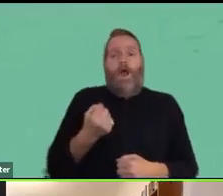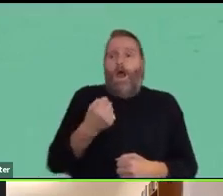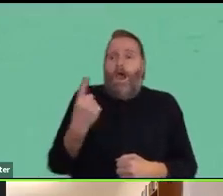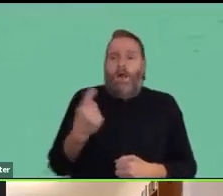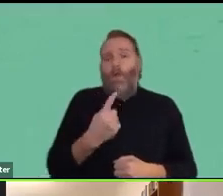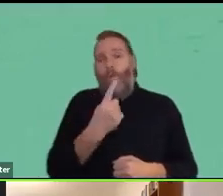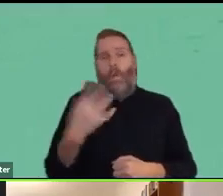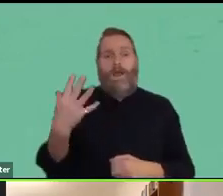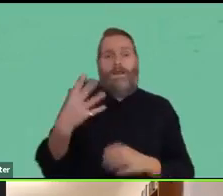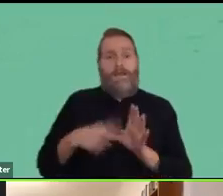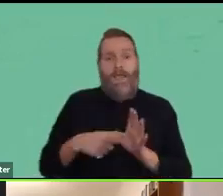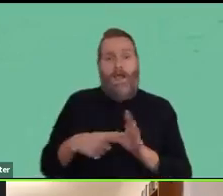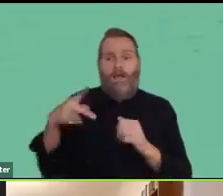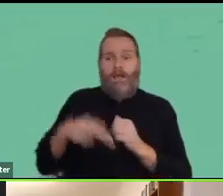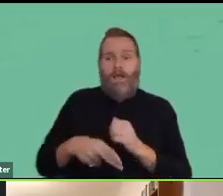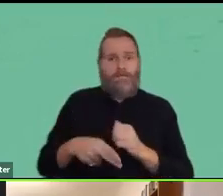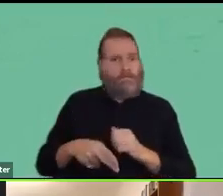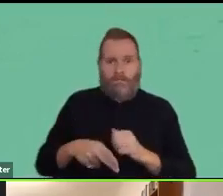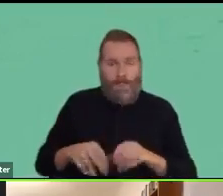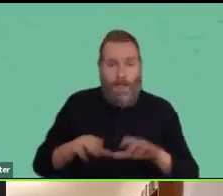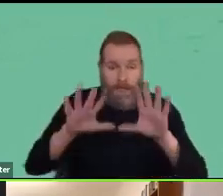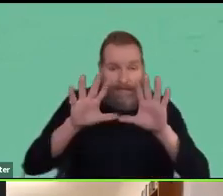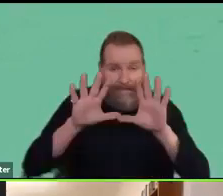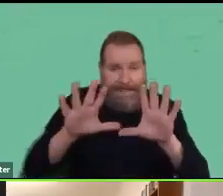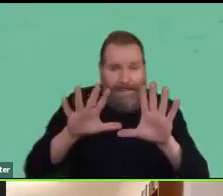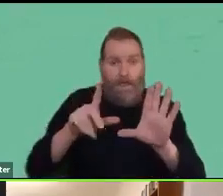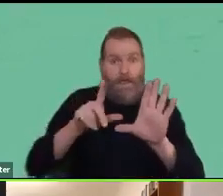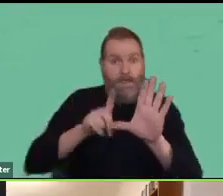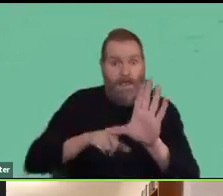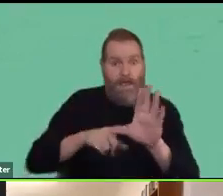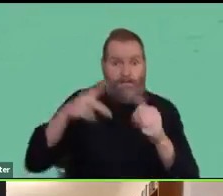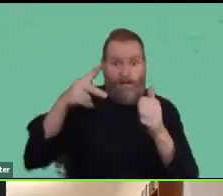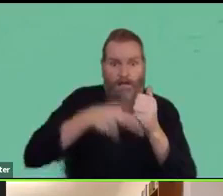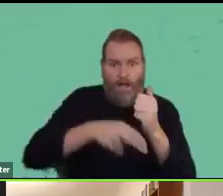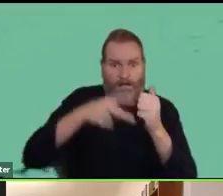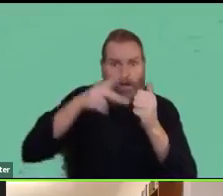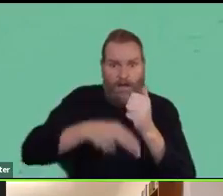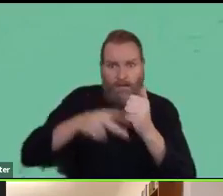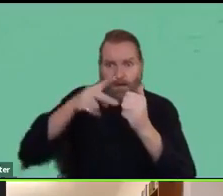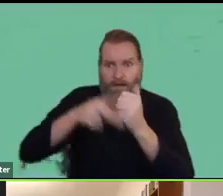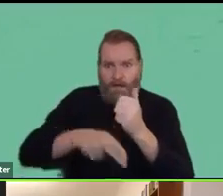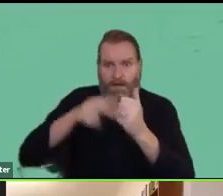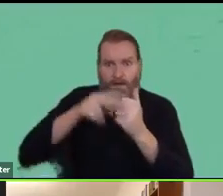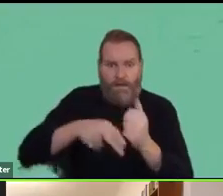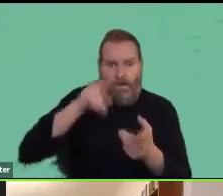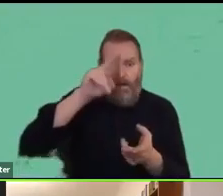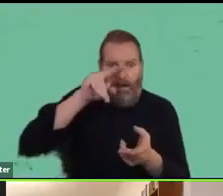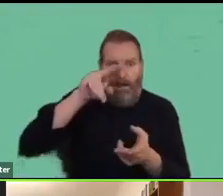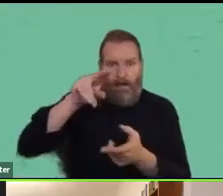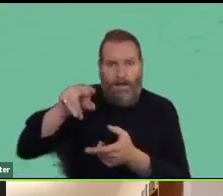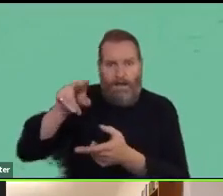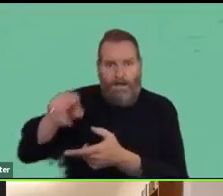pay growth we've got ten years of cuts and that if the government was to get away with this and the